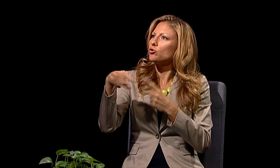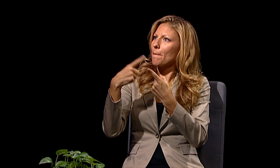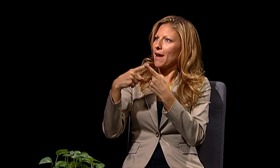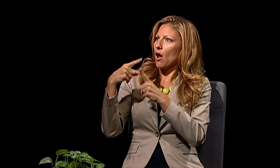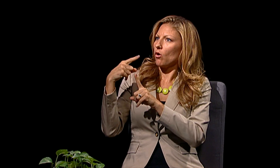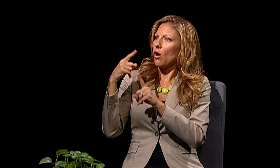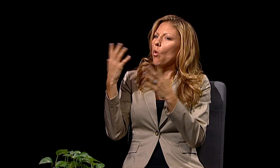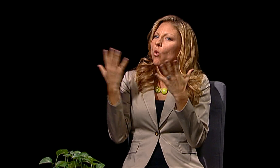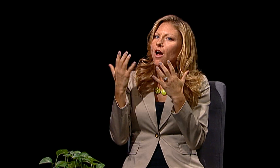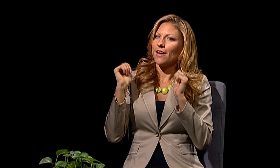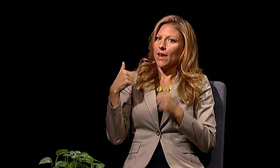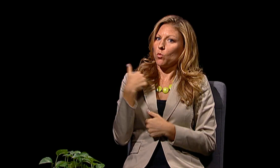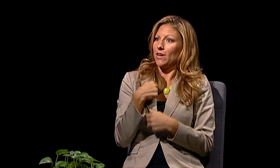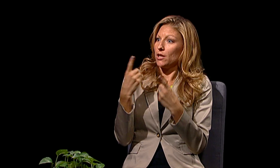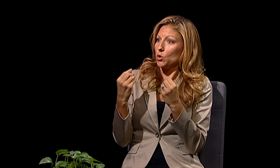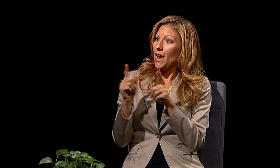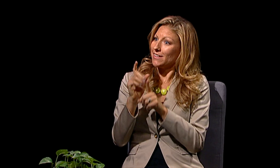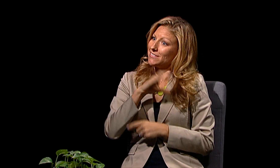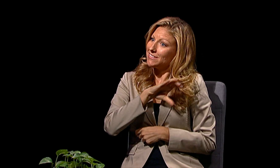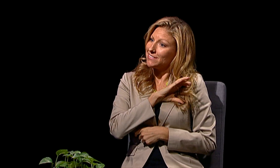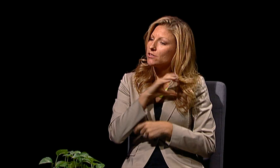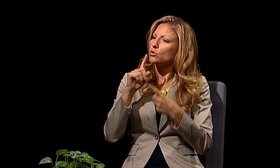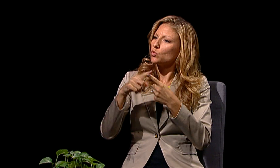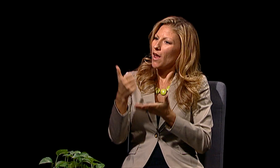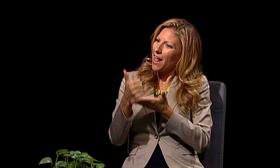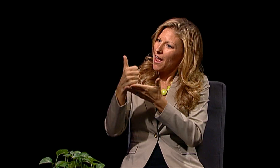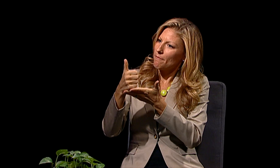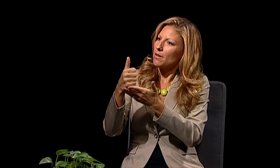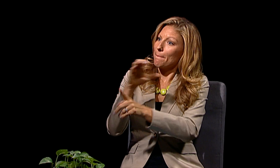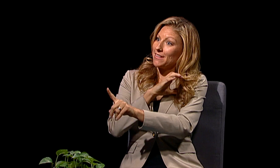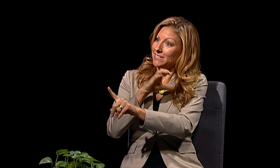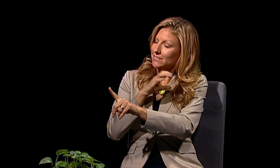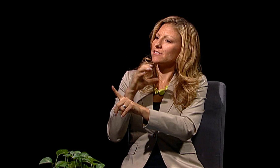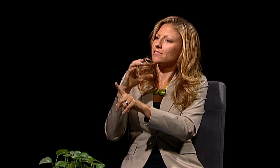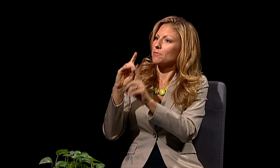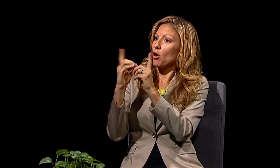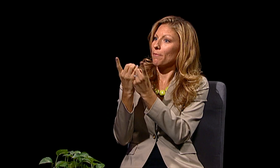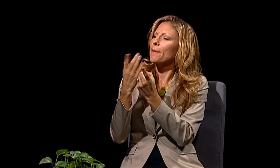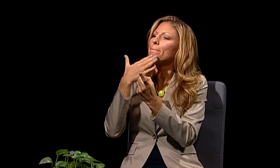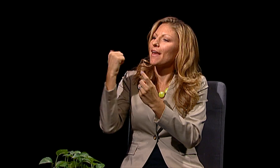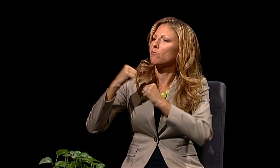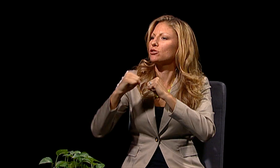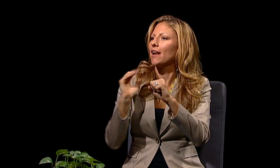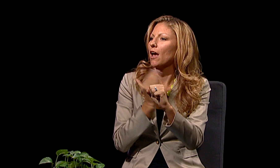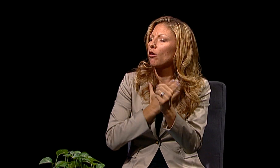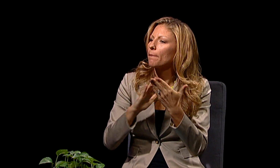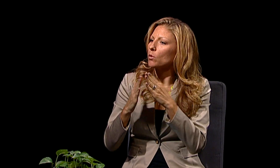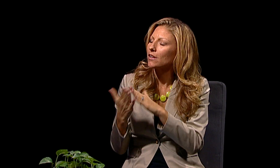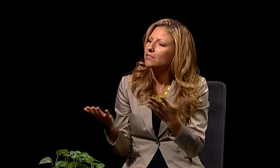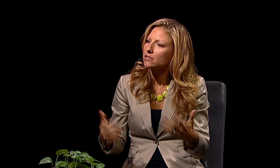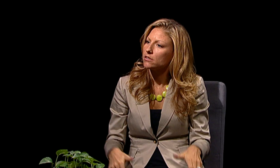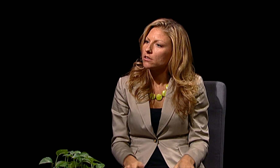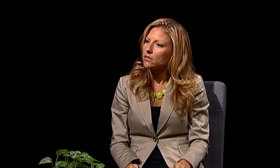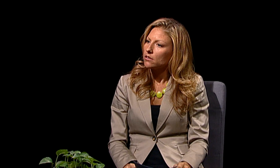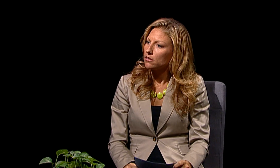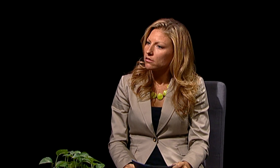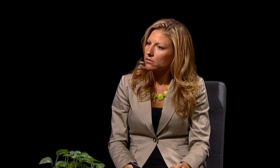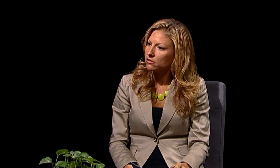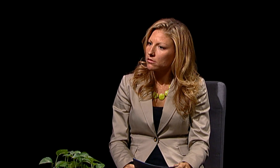I WANT TO ASK YOU ABOUT WHAT WE CAN DO AS CITIZENS TO HELP THE POLICE DEPARTMENT BETTER PROTECT OUR COMMUNITIES?